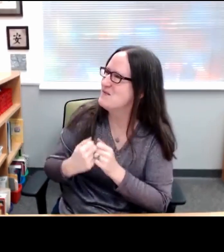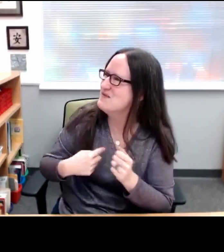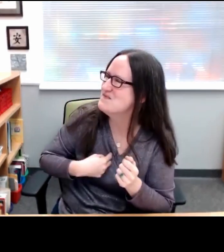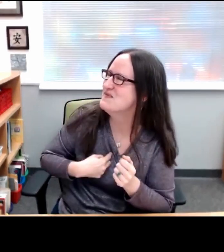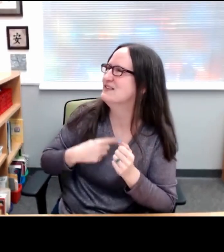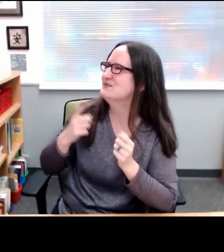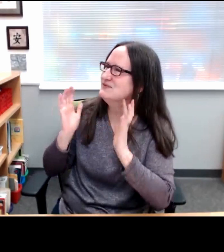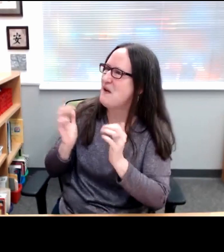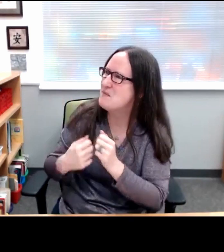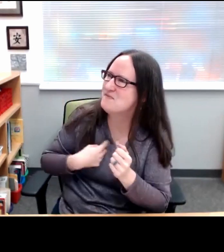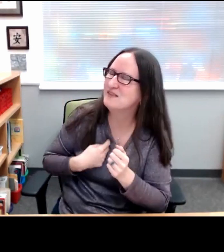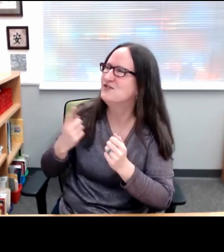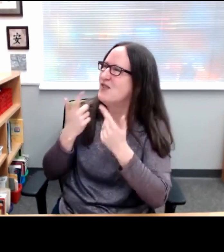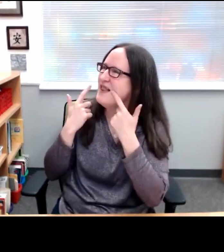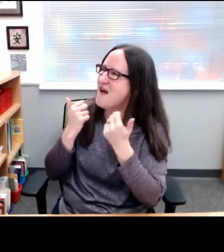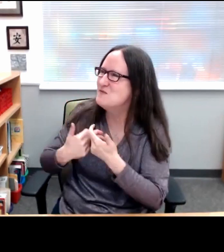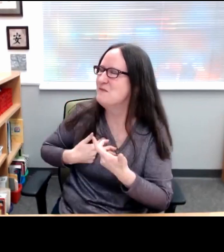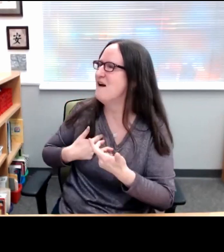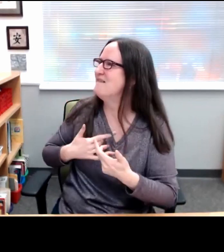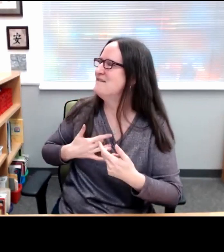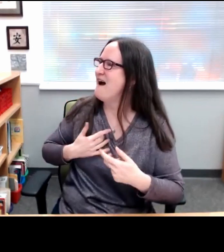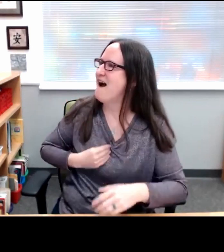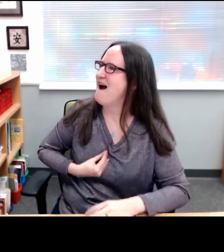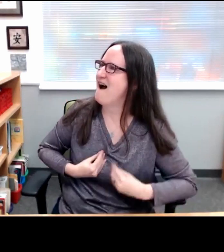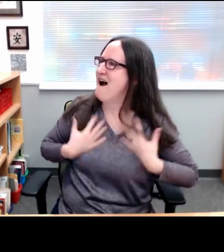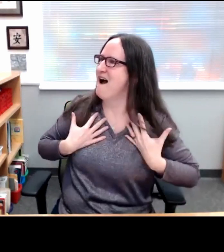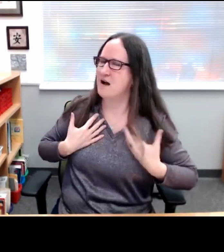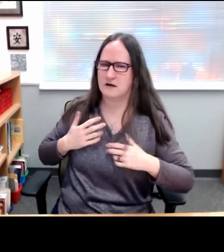you're with me, you're dancing with me, you're talking to me, you're laughing with me".